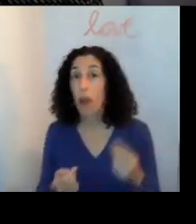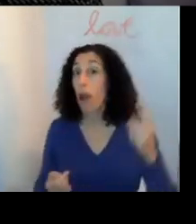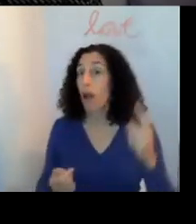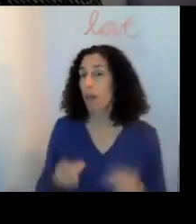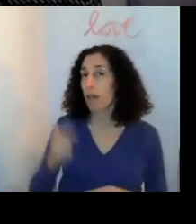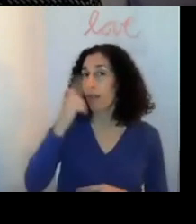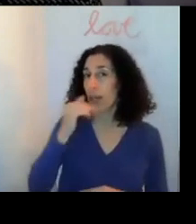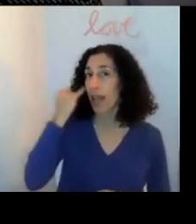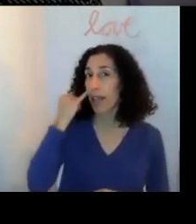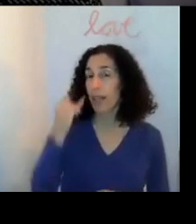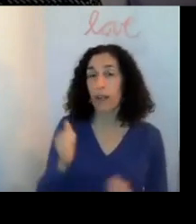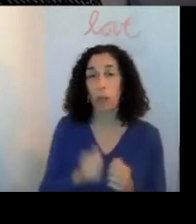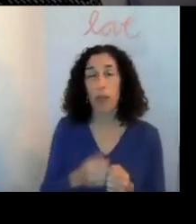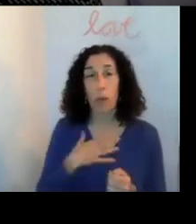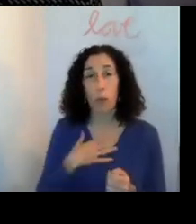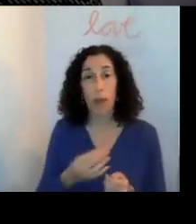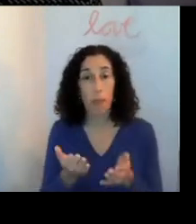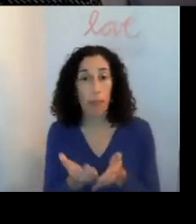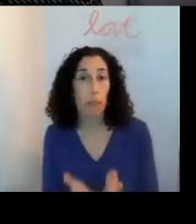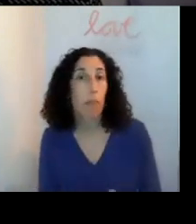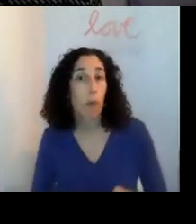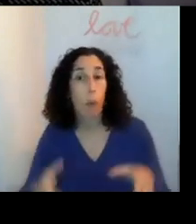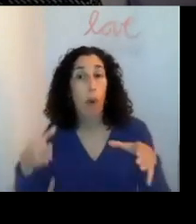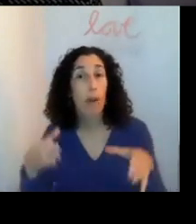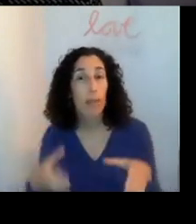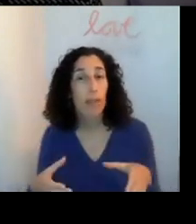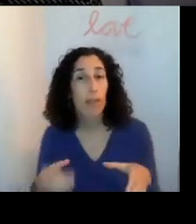that sits across from the video of the book. It feels like a good